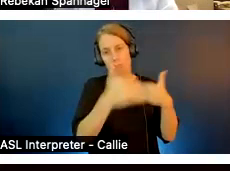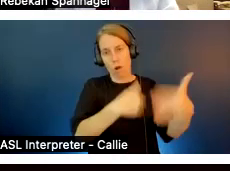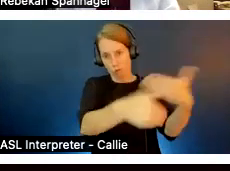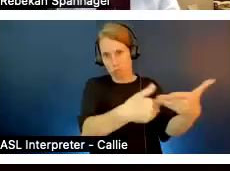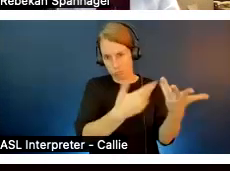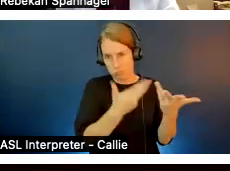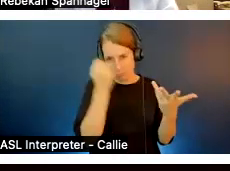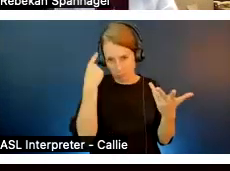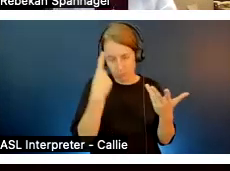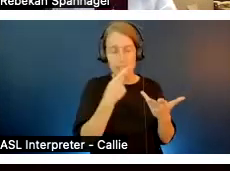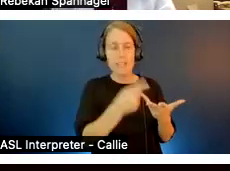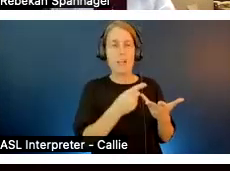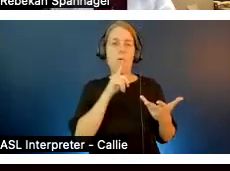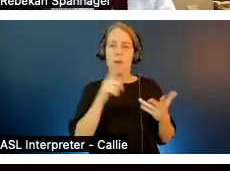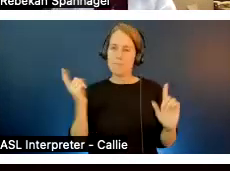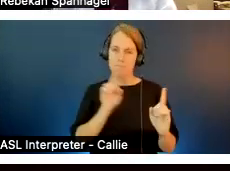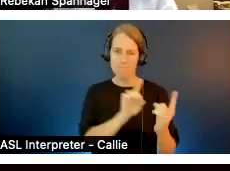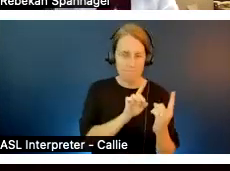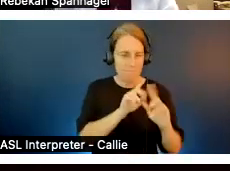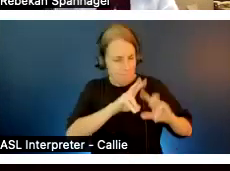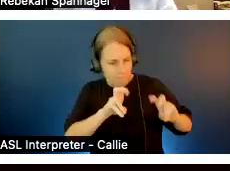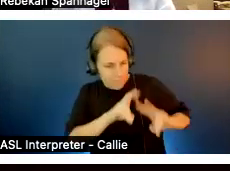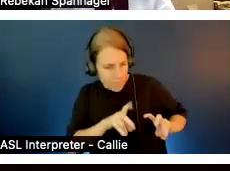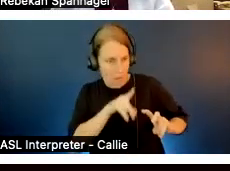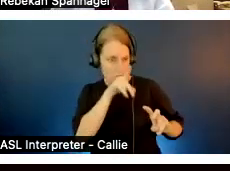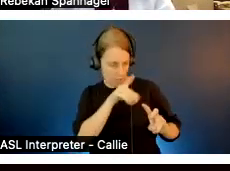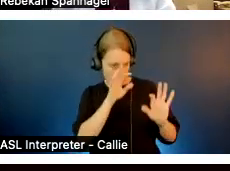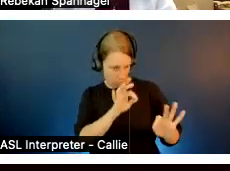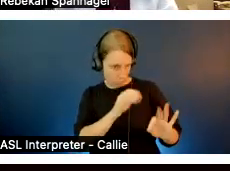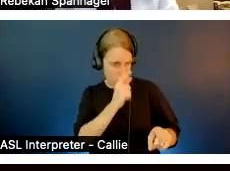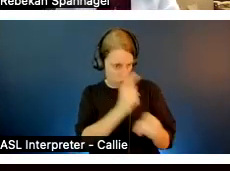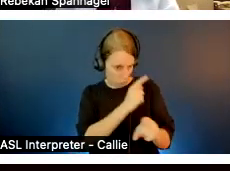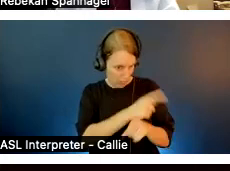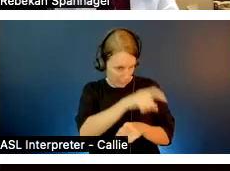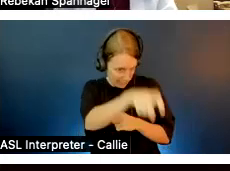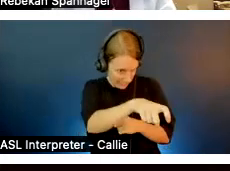design that the services are designed to help an individual meet their needs and meet their goals